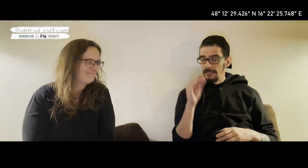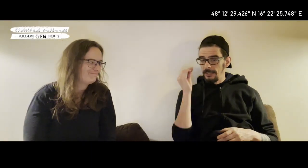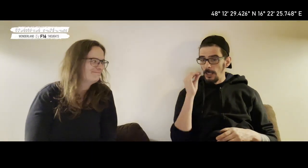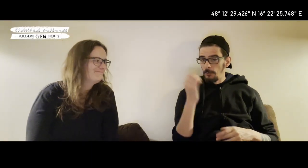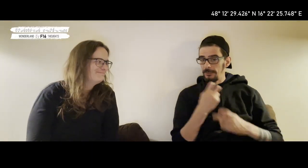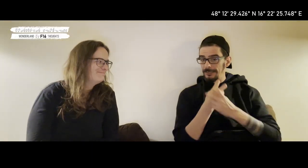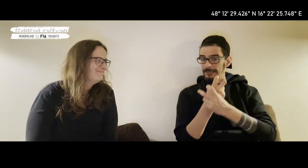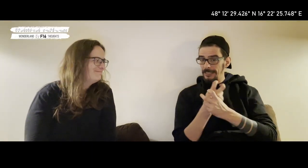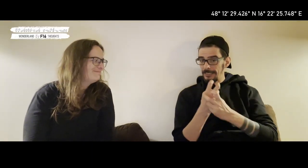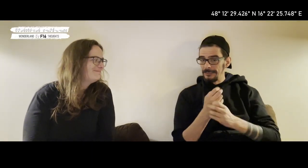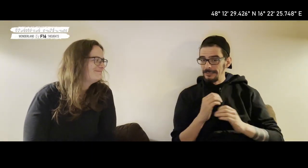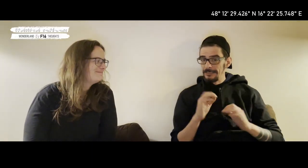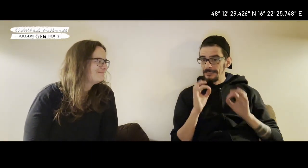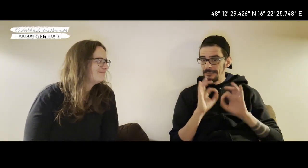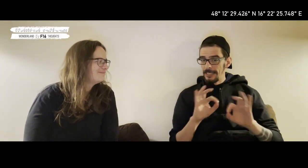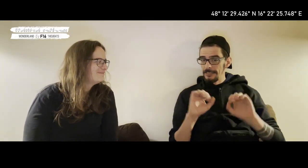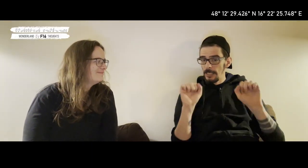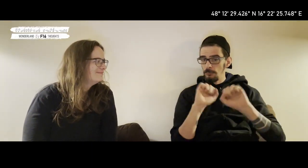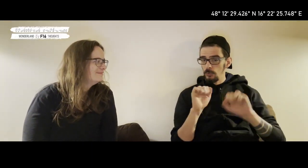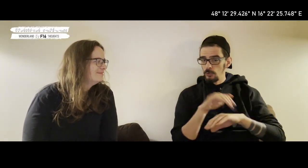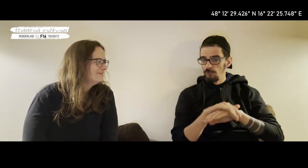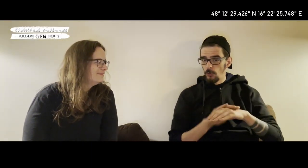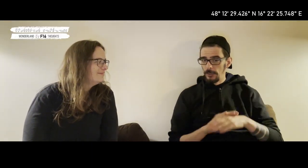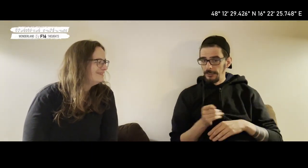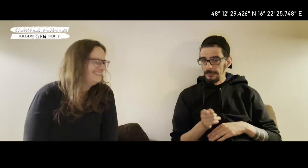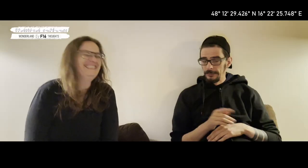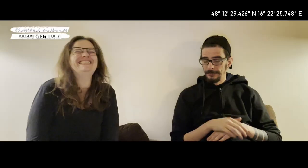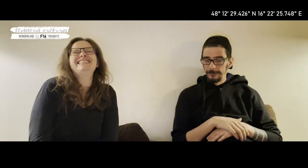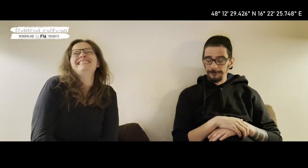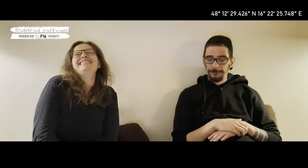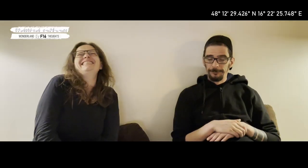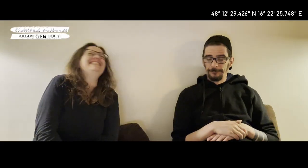It seems that the spirit has a special affinity for cleanliness.